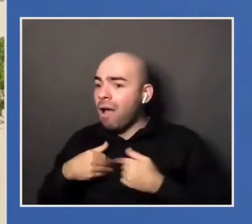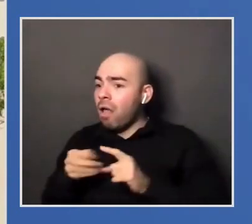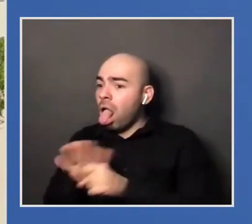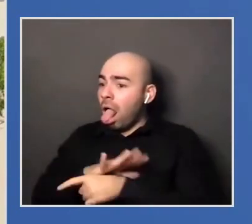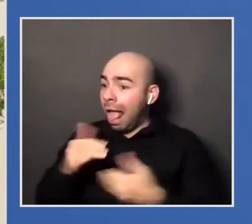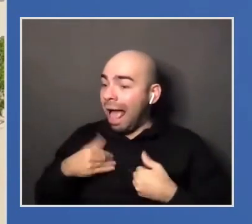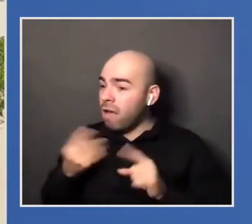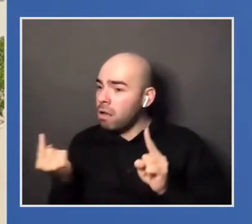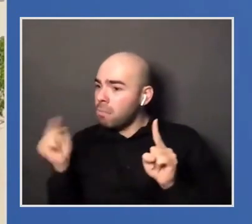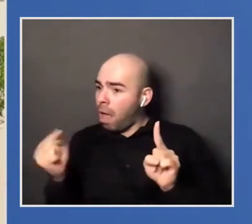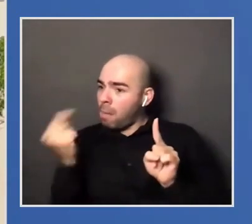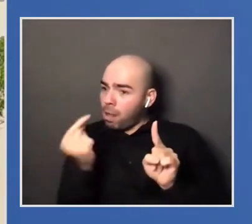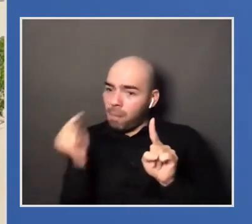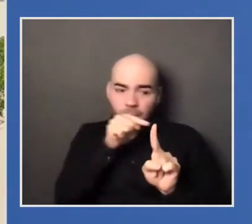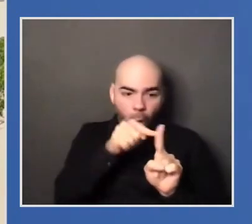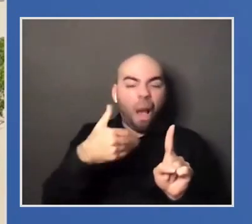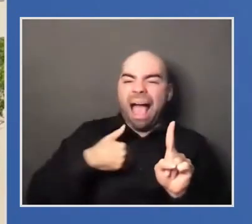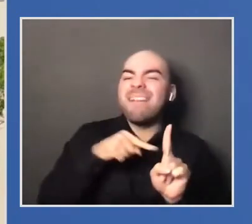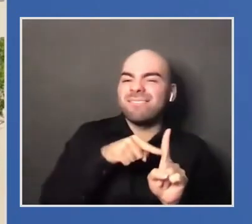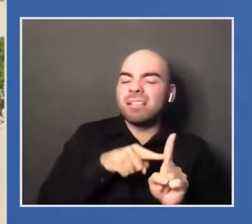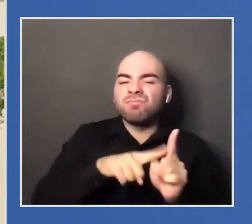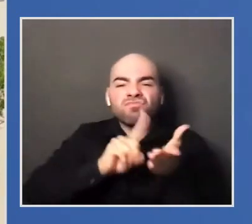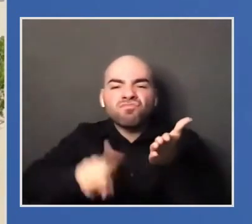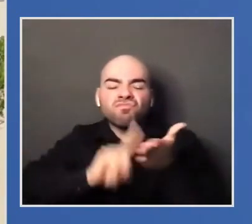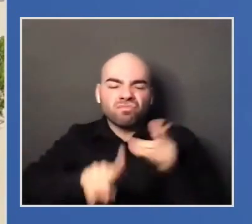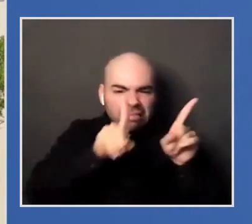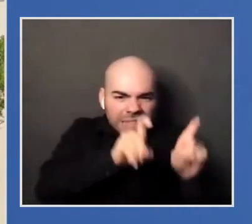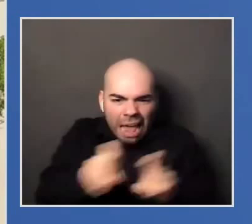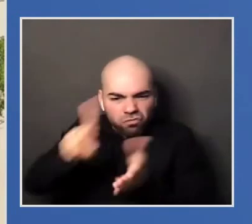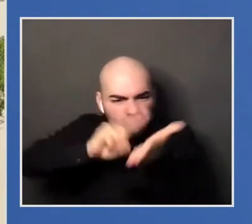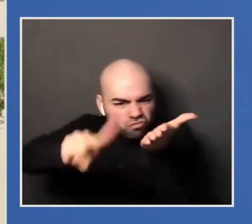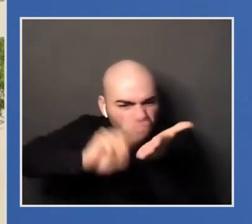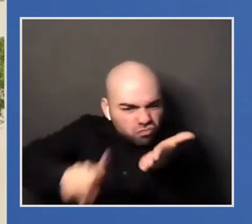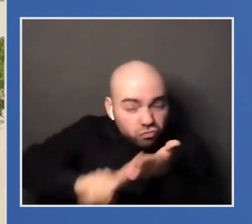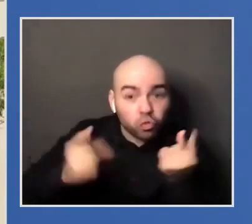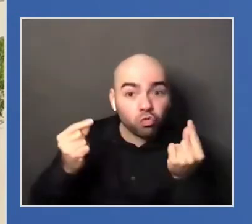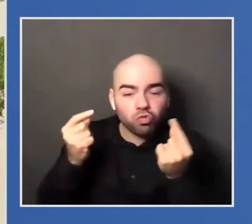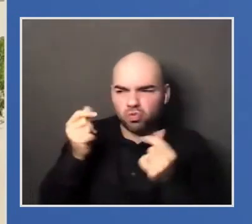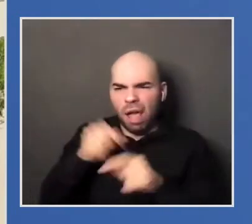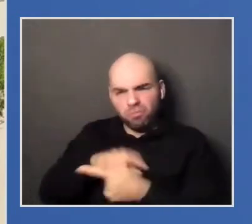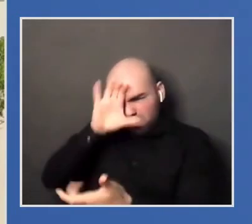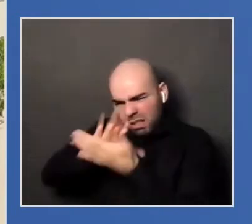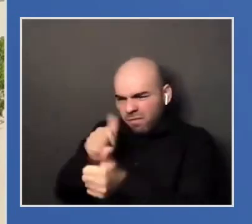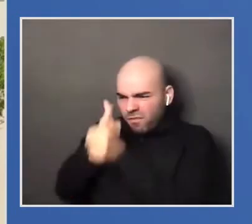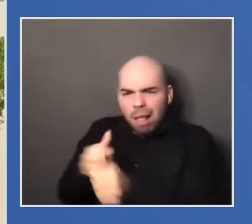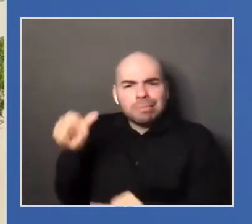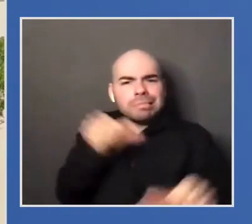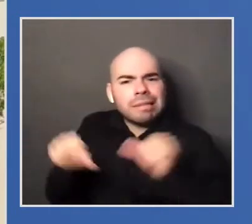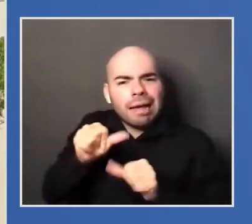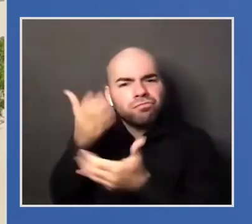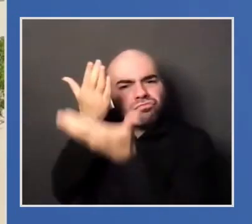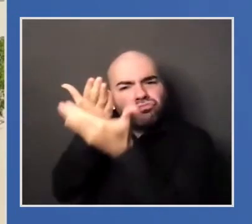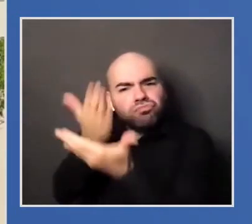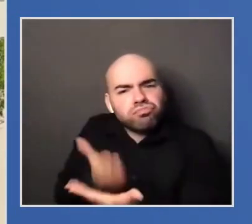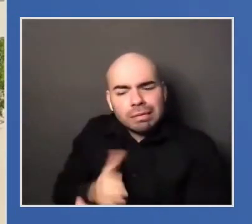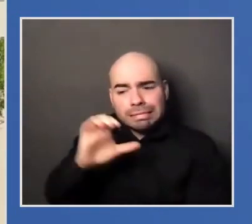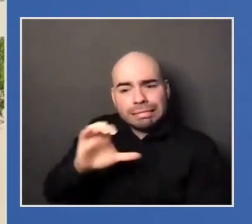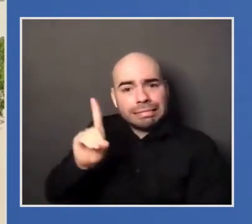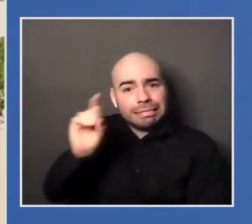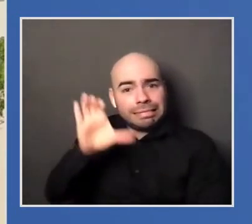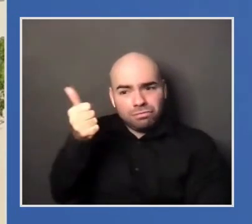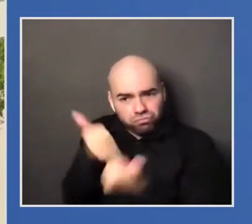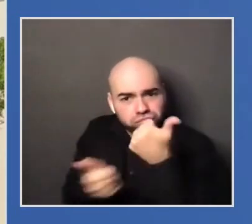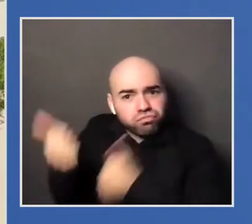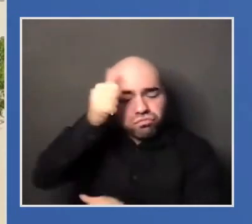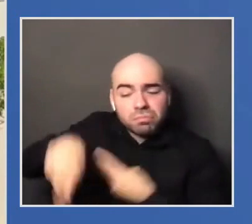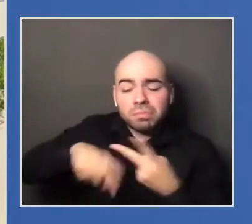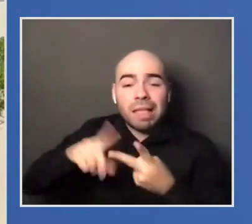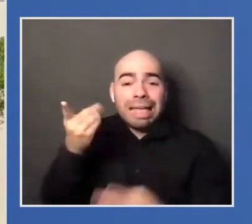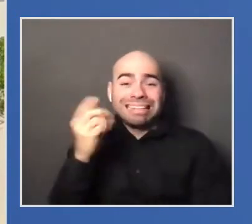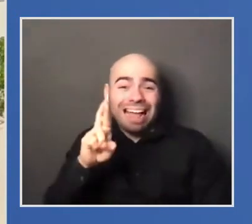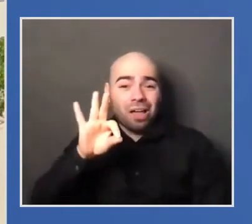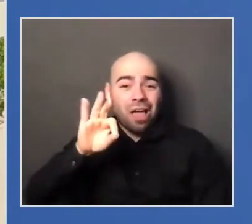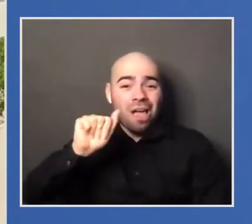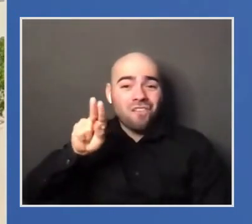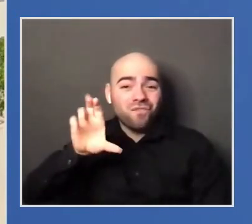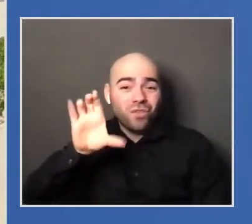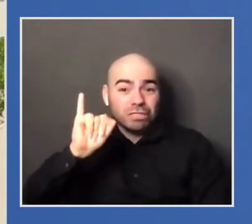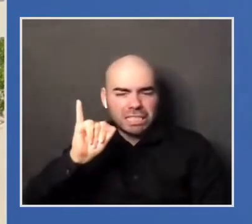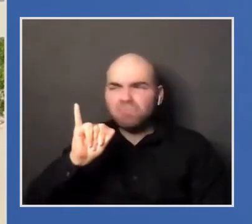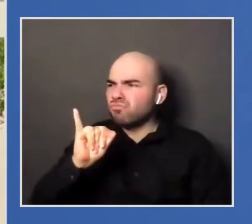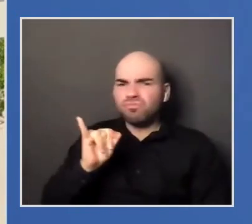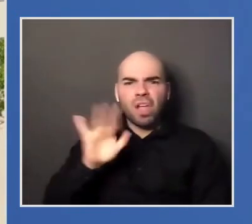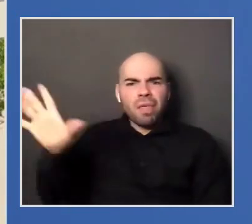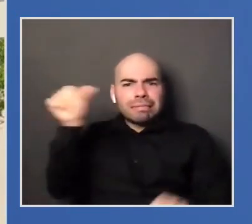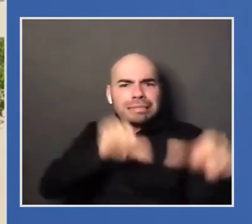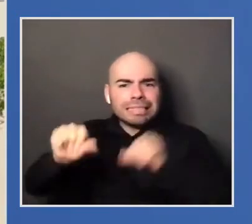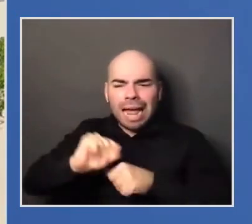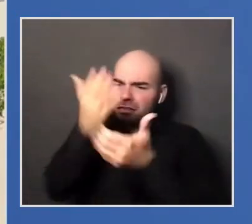THAT IS THE JOB OF THE